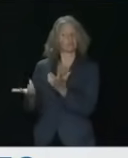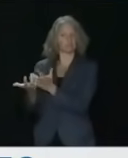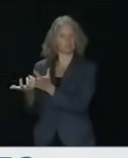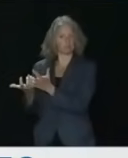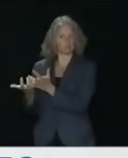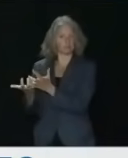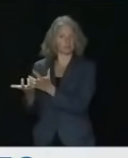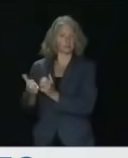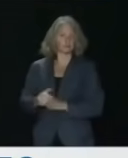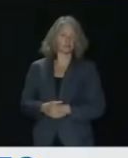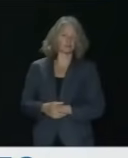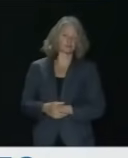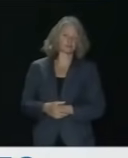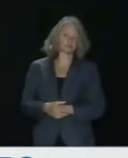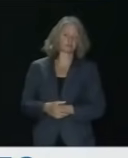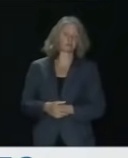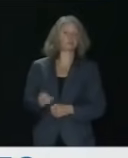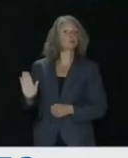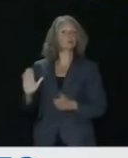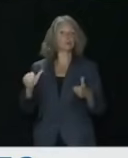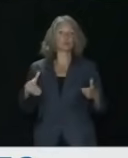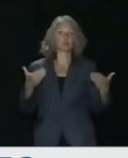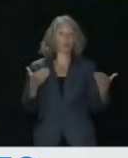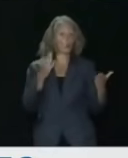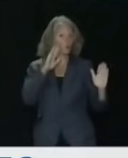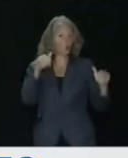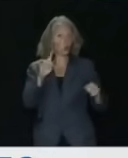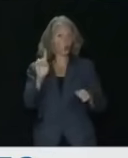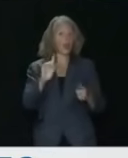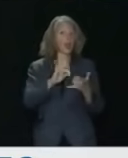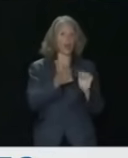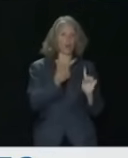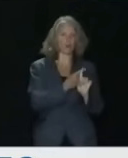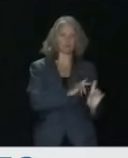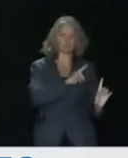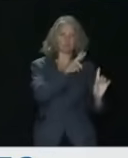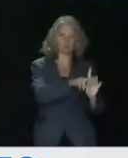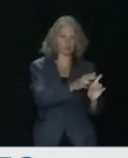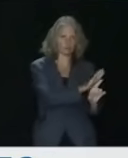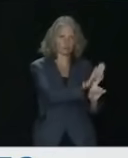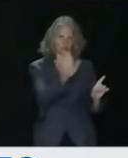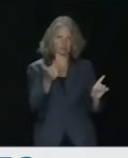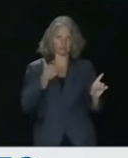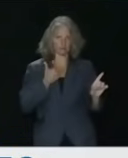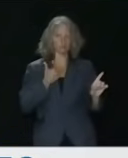GUIDANCE ON THE USE OF COVID-19